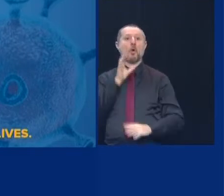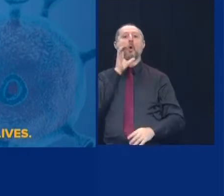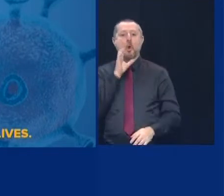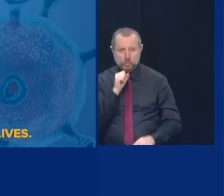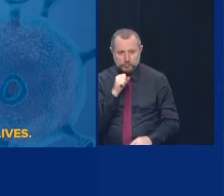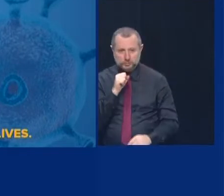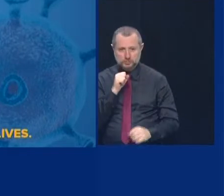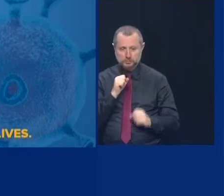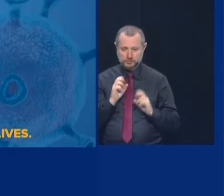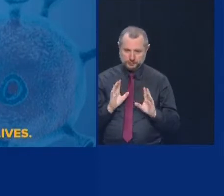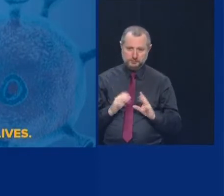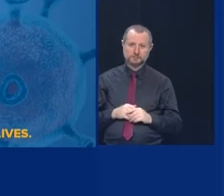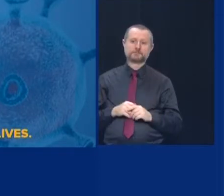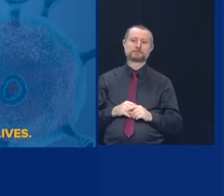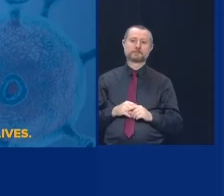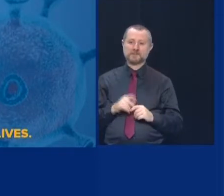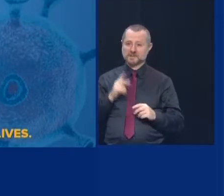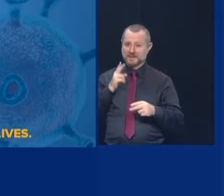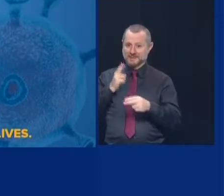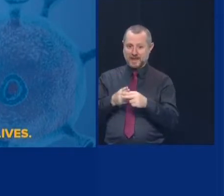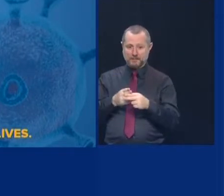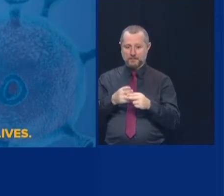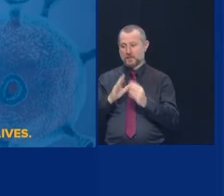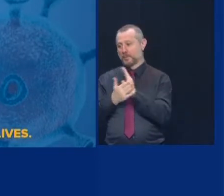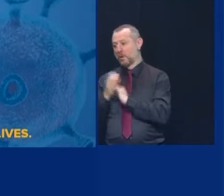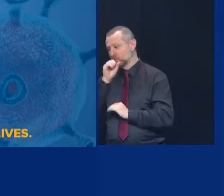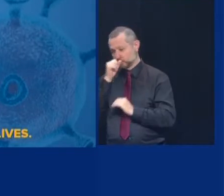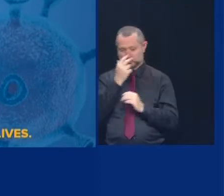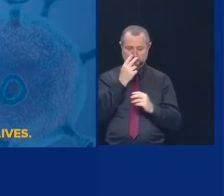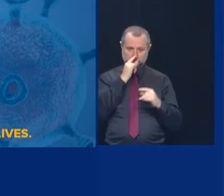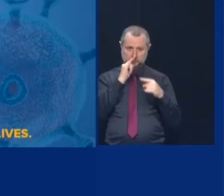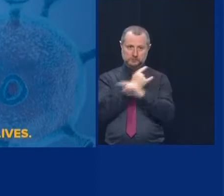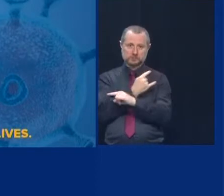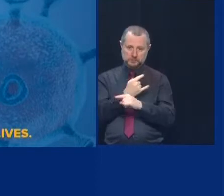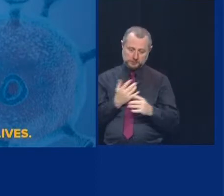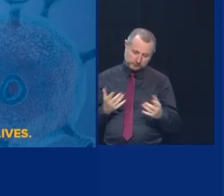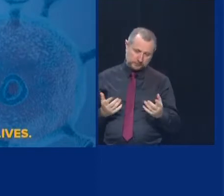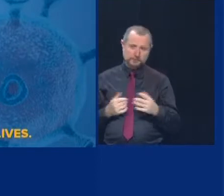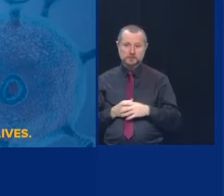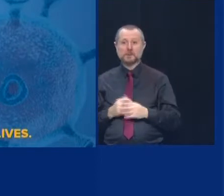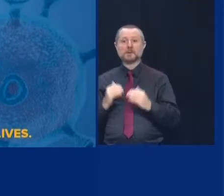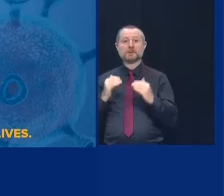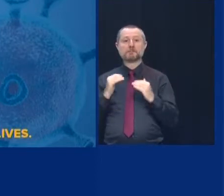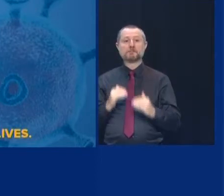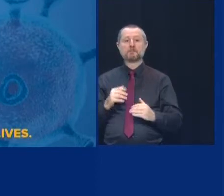AND A RED ZONE. ORANGE COUNTY ON TRACK TO BECOME AN ORANGE ZONE.